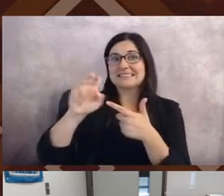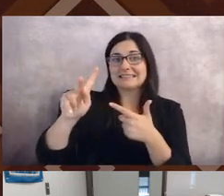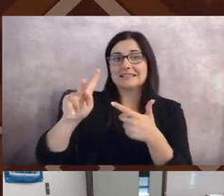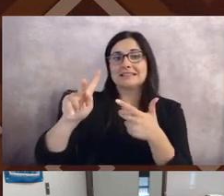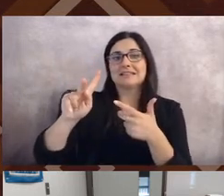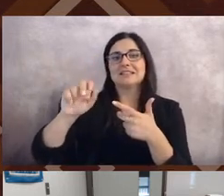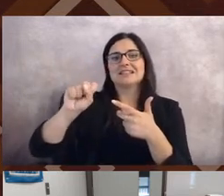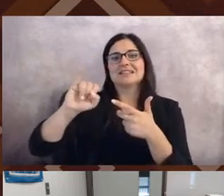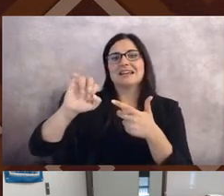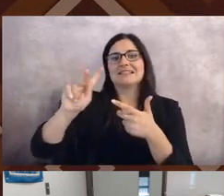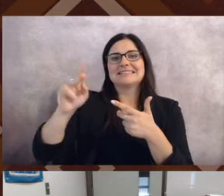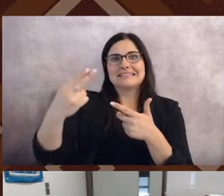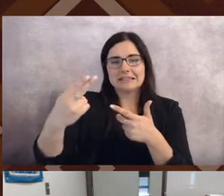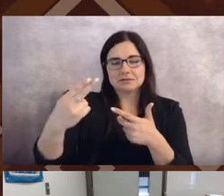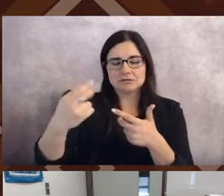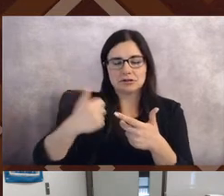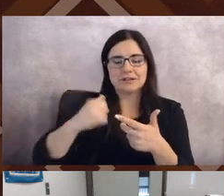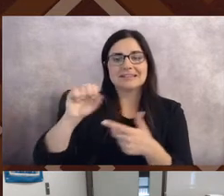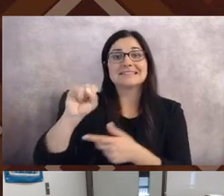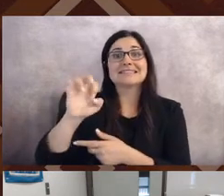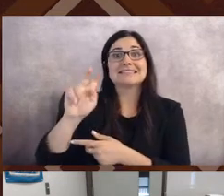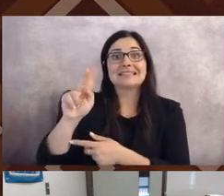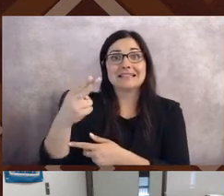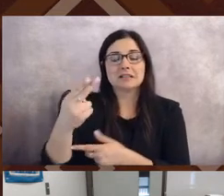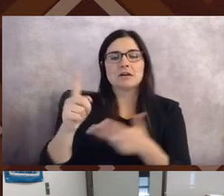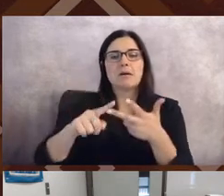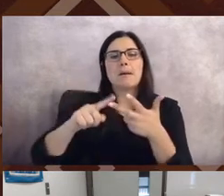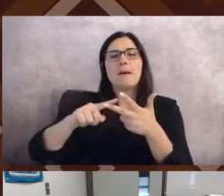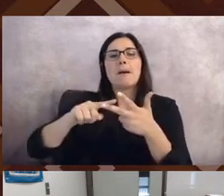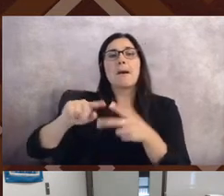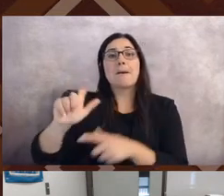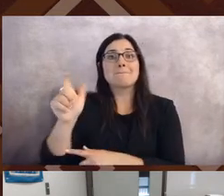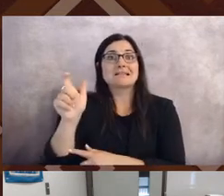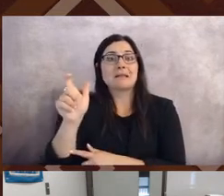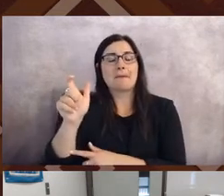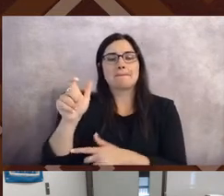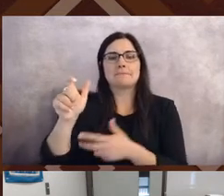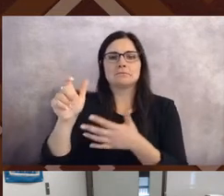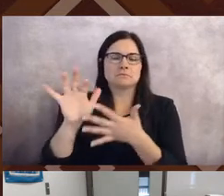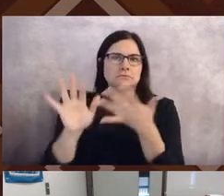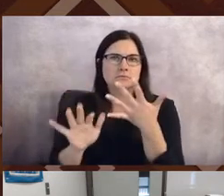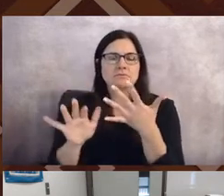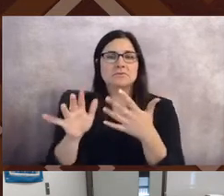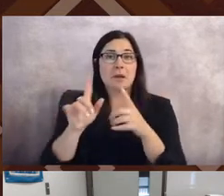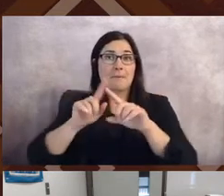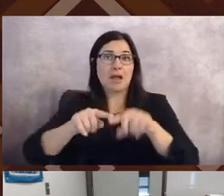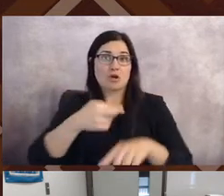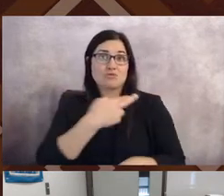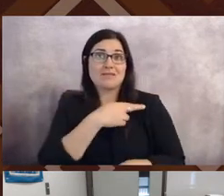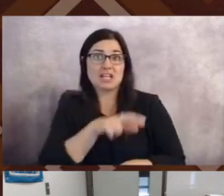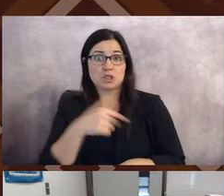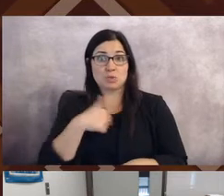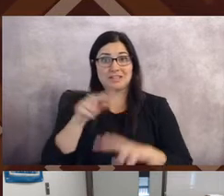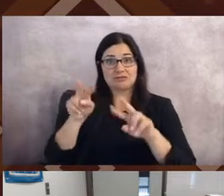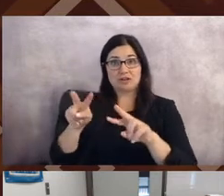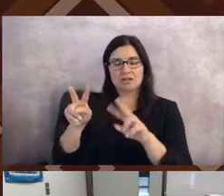because India was ruled by the Mongols for a few hundred years. And you're a Muslim, but Sikhs are not Muslims.